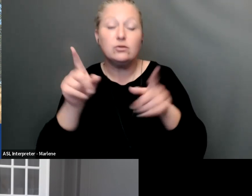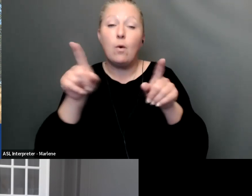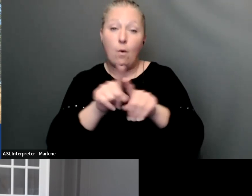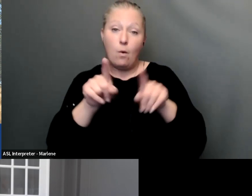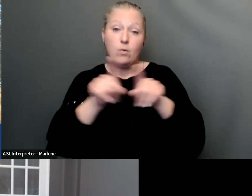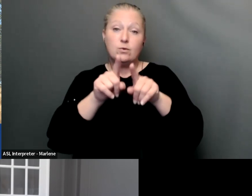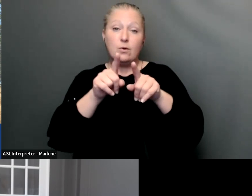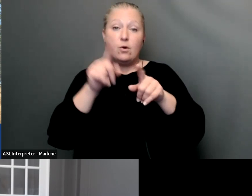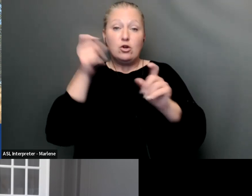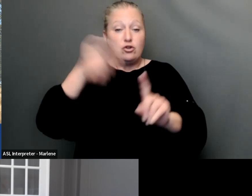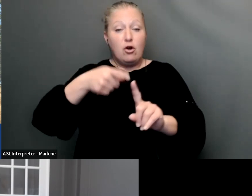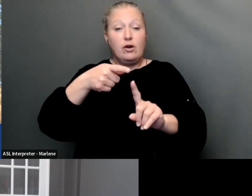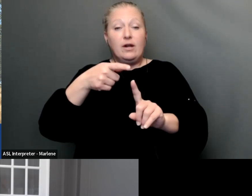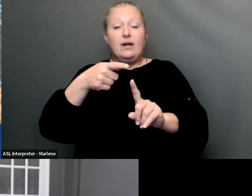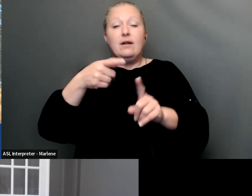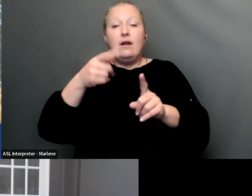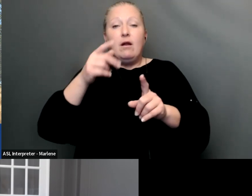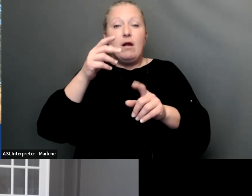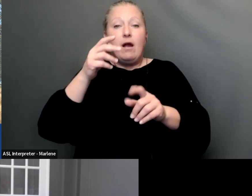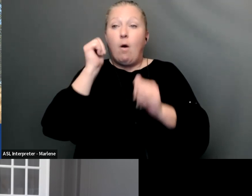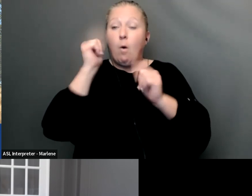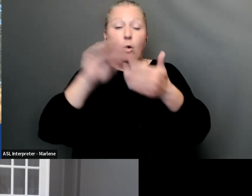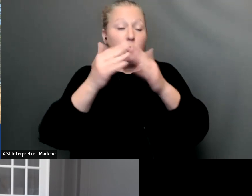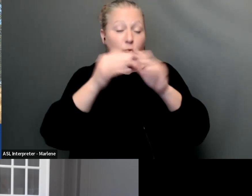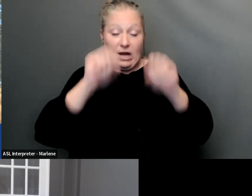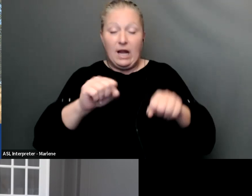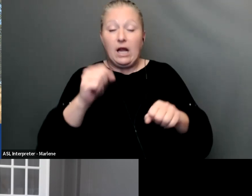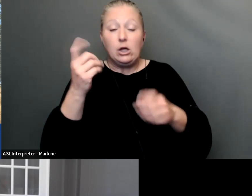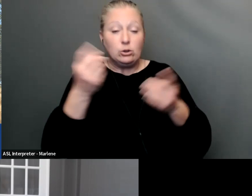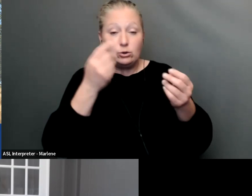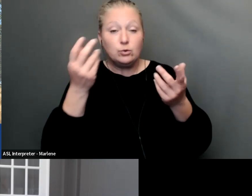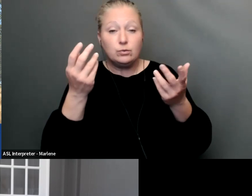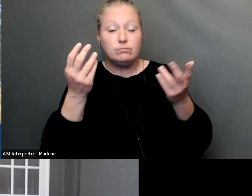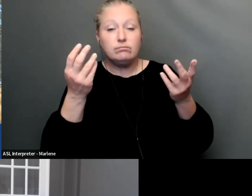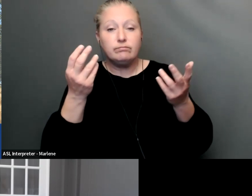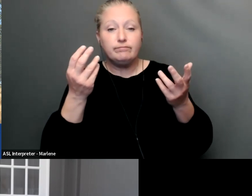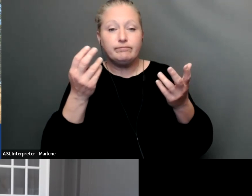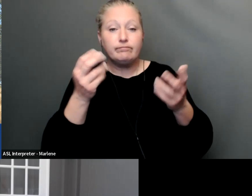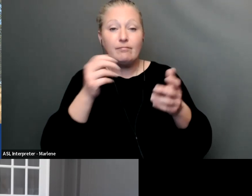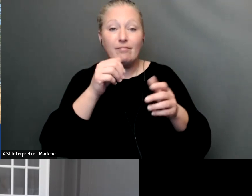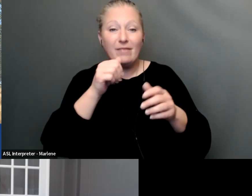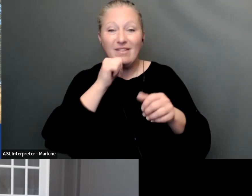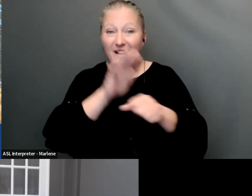you know, targeting whatever community can do is look at basically under employee. communities,